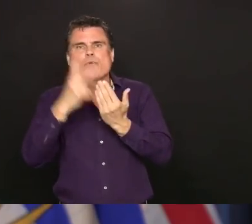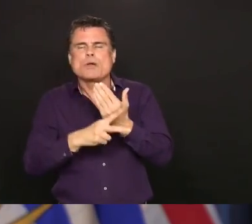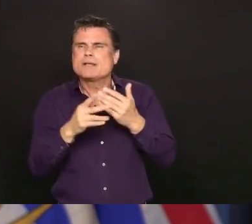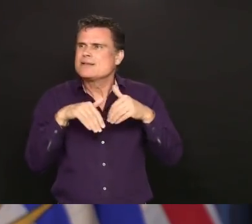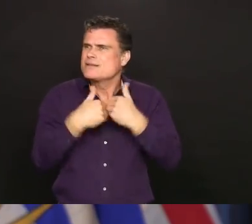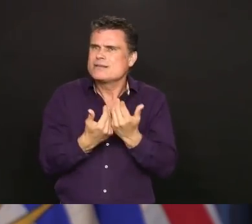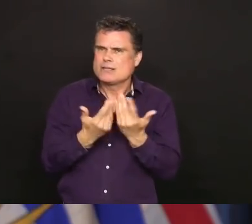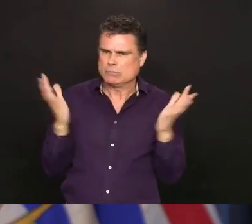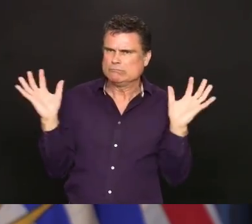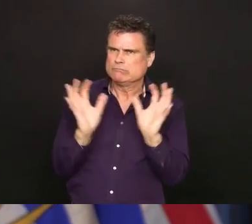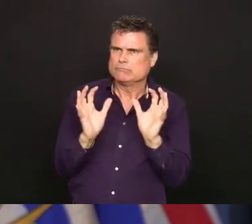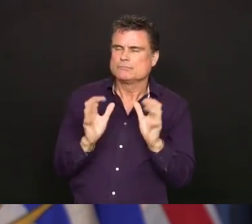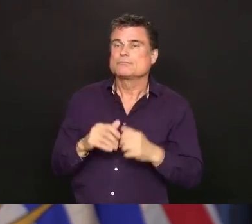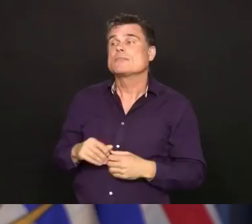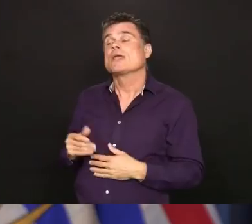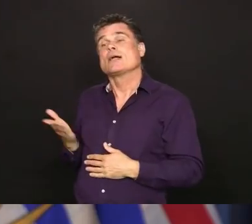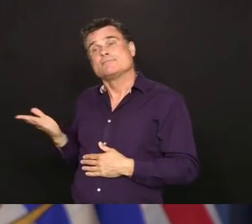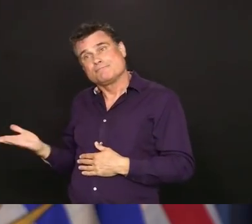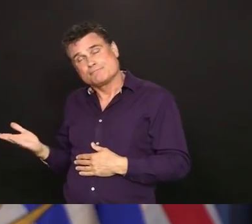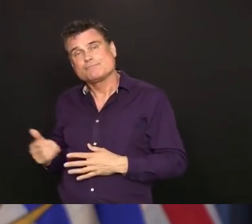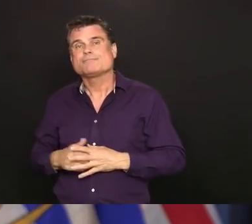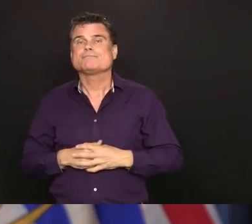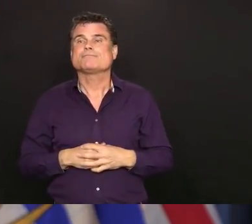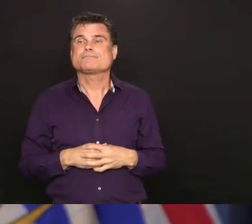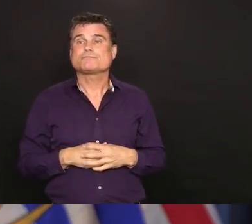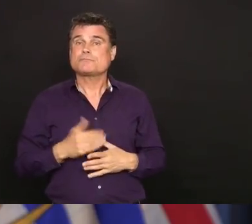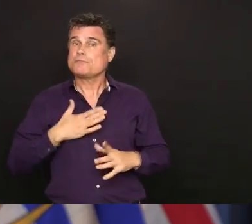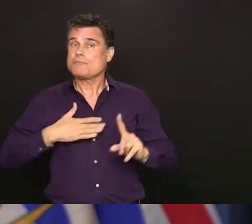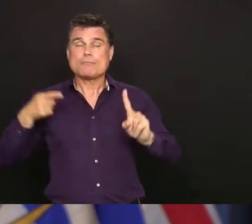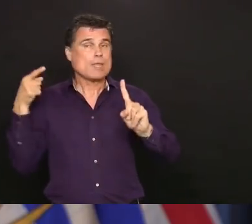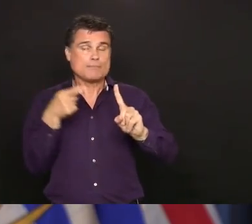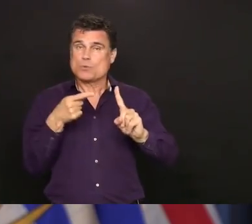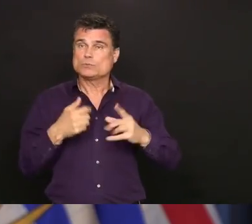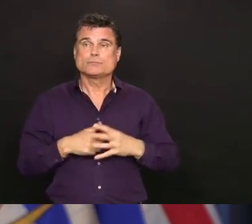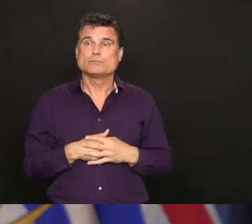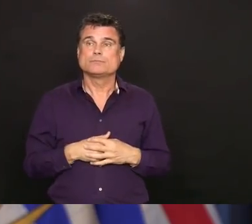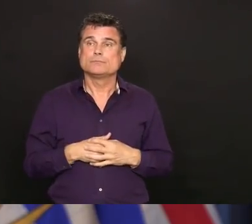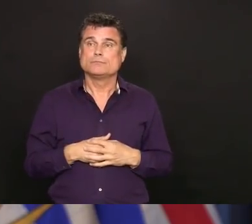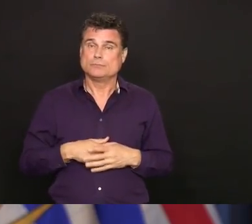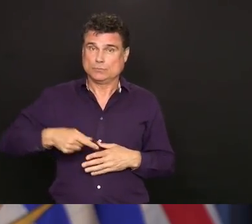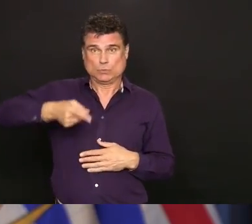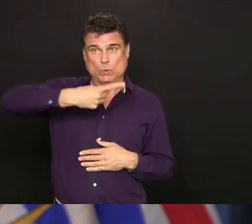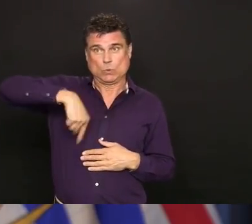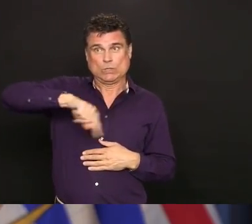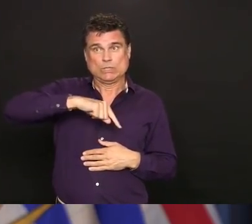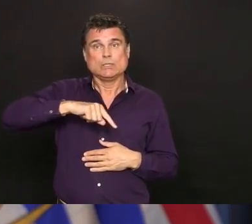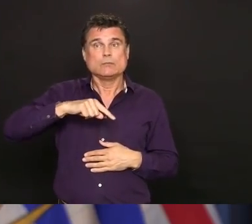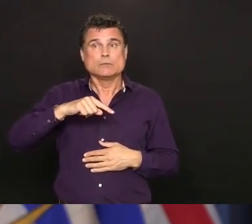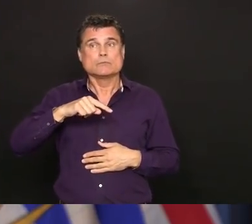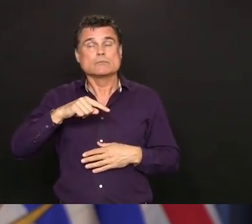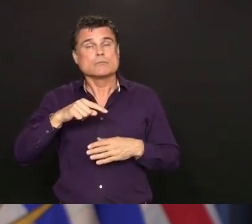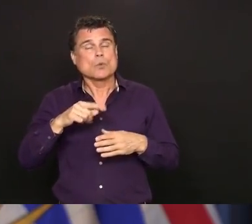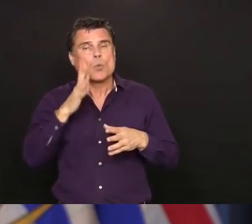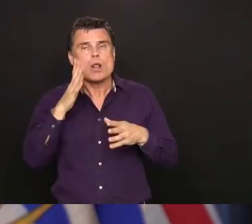out that talks about how do we best protect the safety of those who are working there, people who are